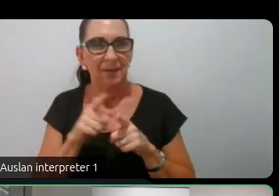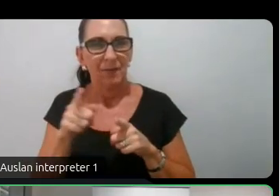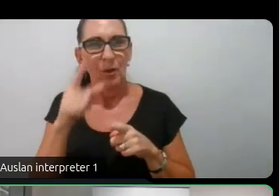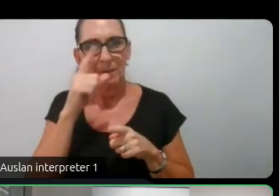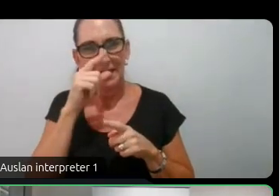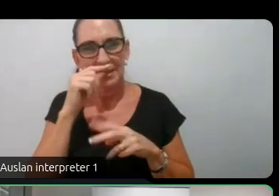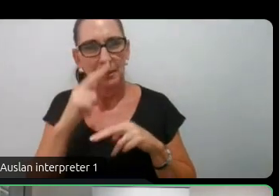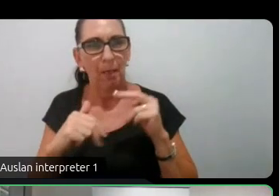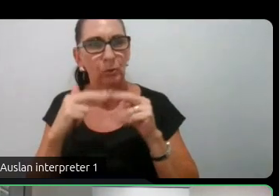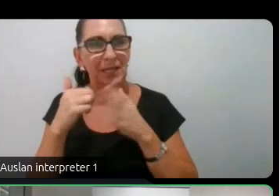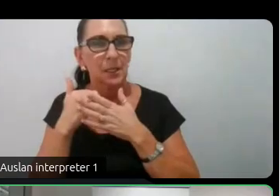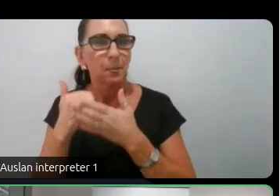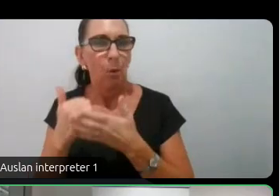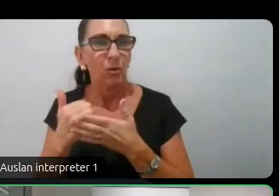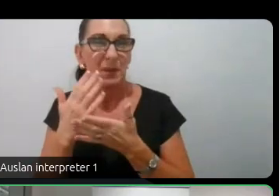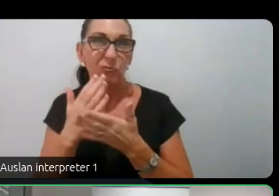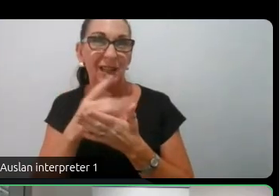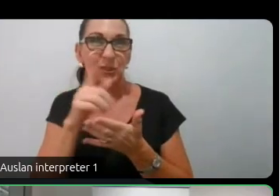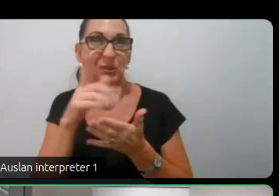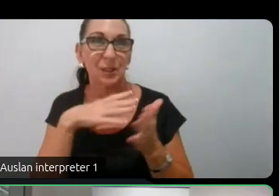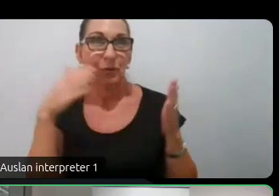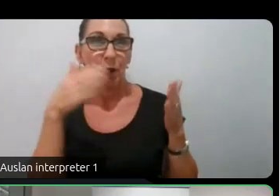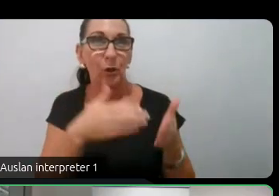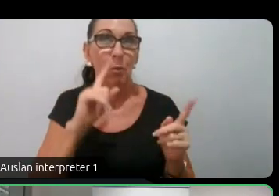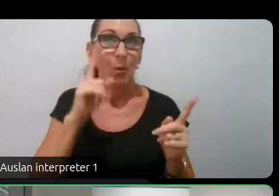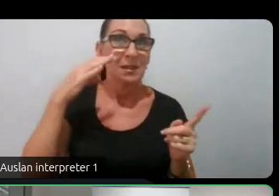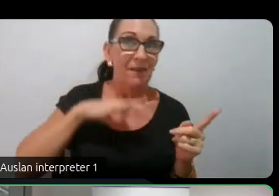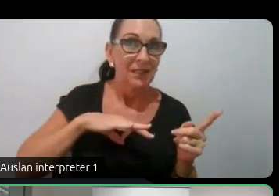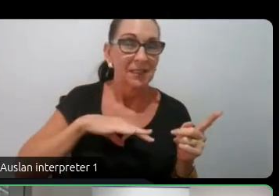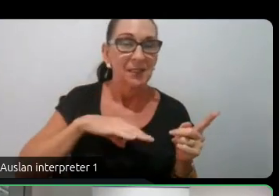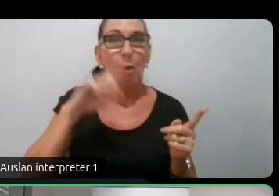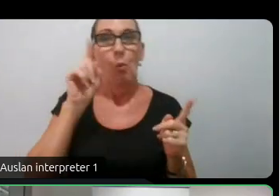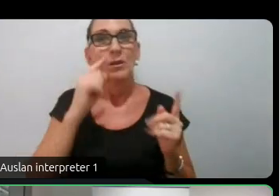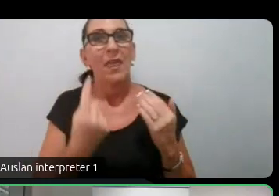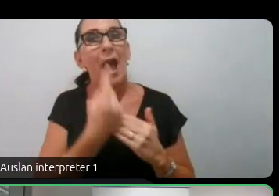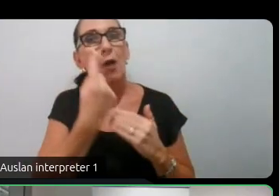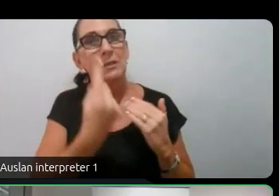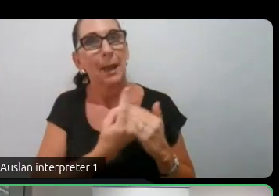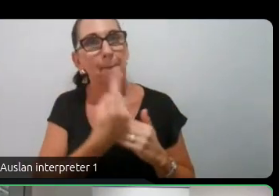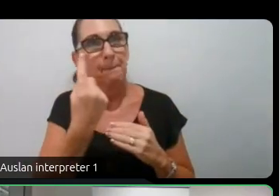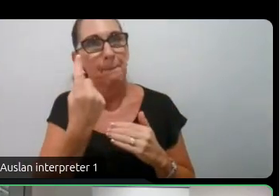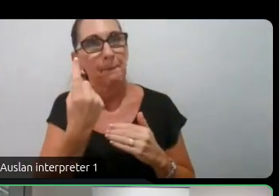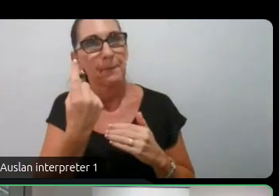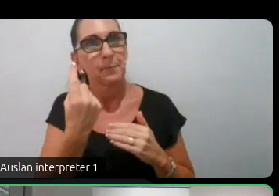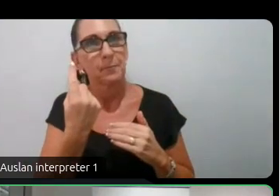the real focus is what's the benefits what are the outcomes are there any other supports that could